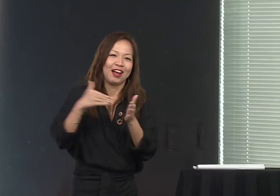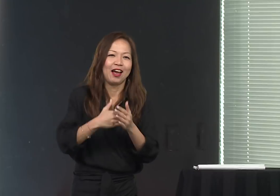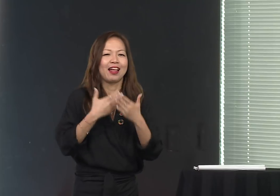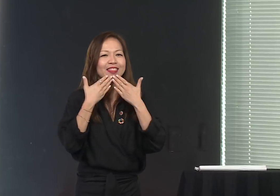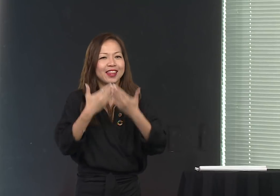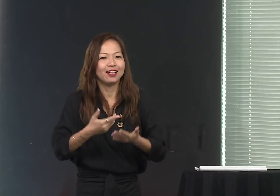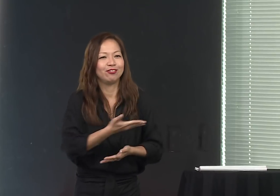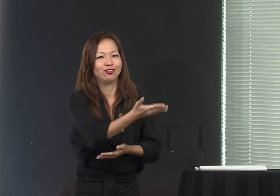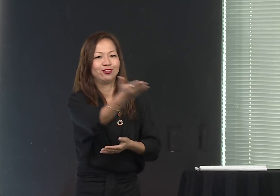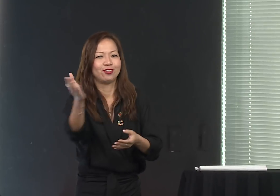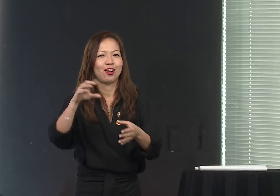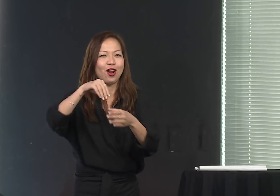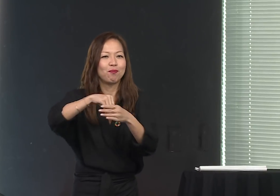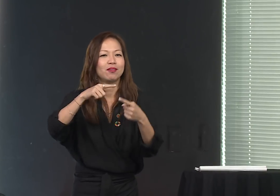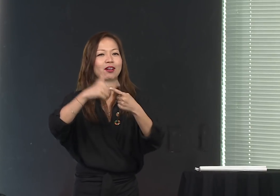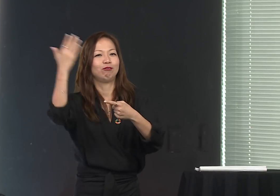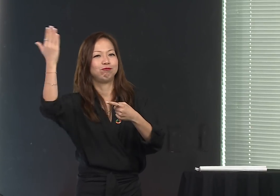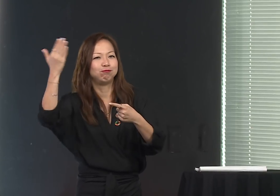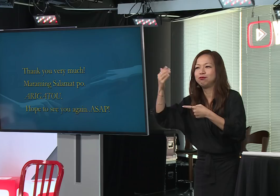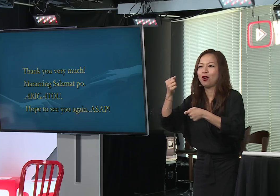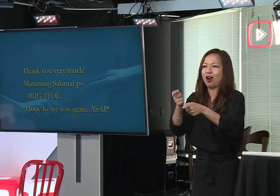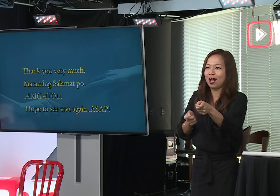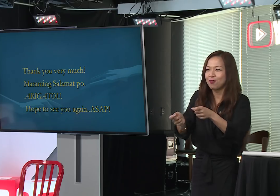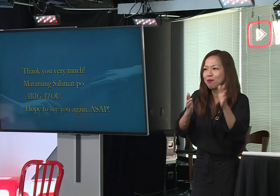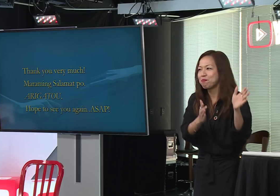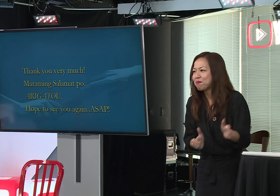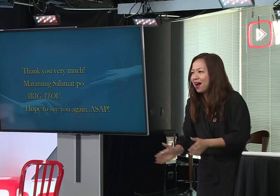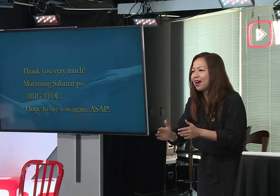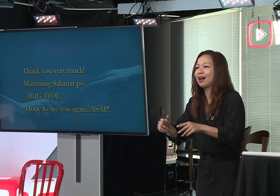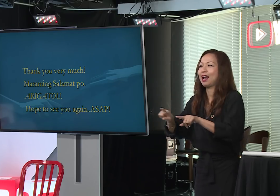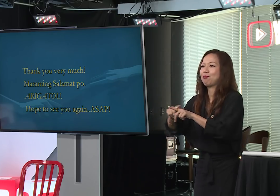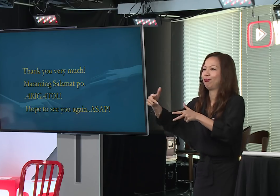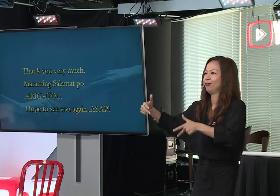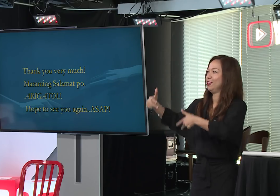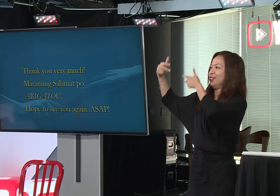It's very important. And future lives will be changed because of sign language and that's what